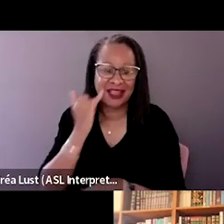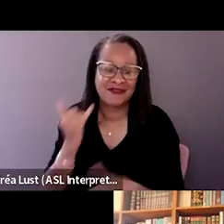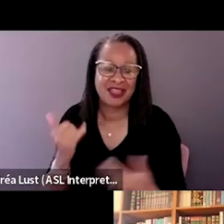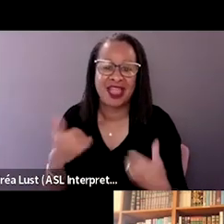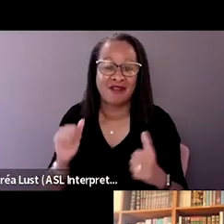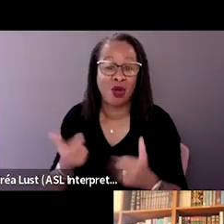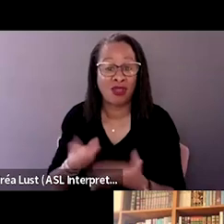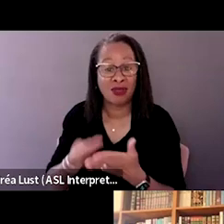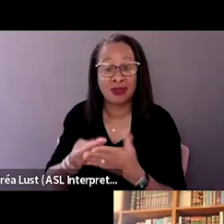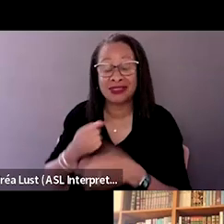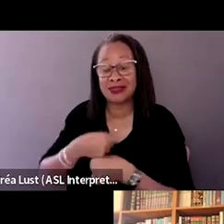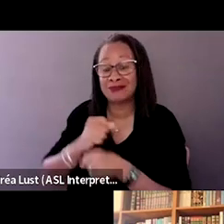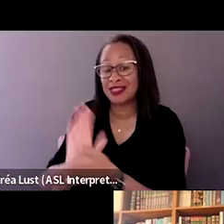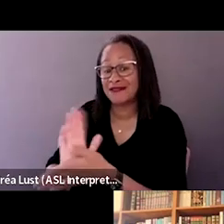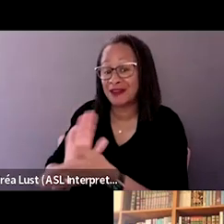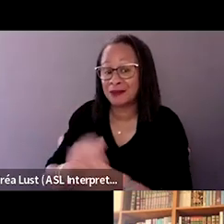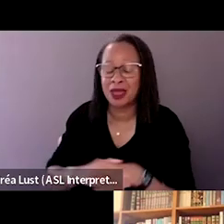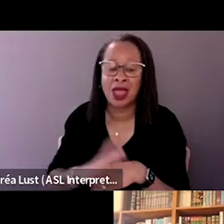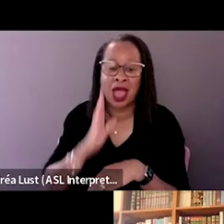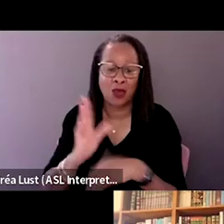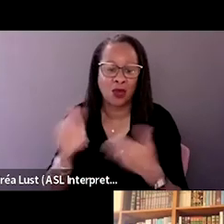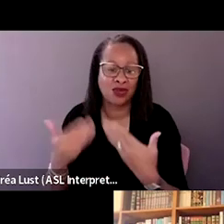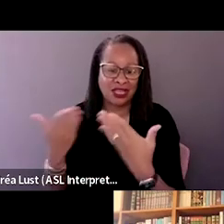to make the film, I will just give them the push